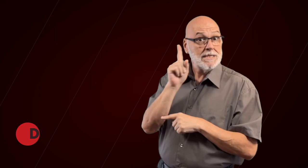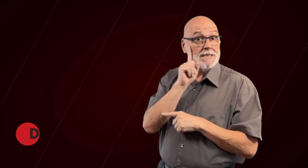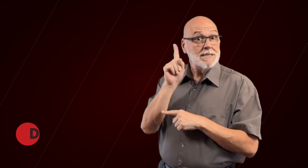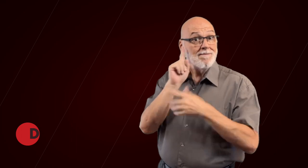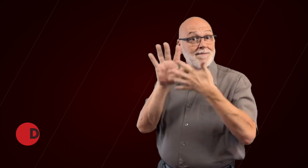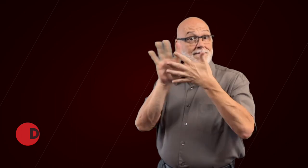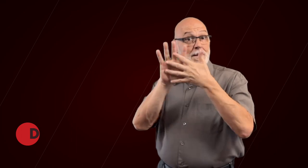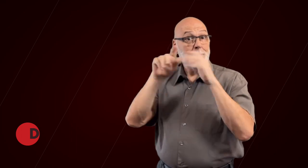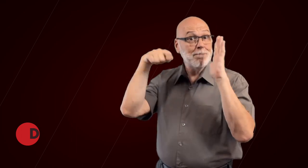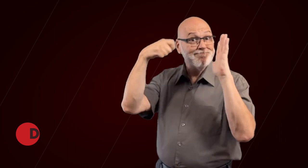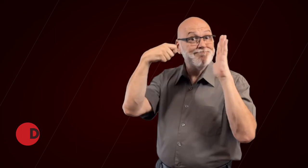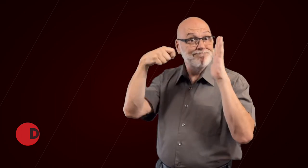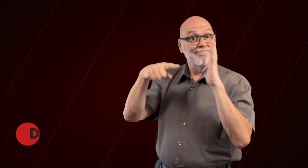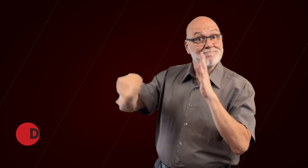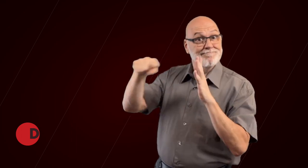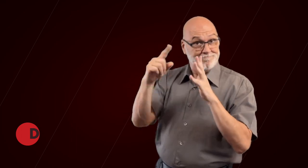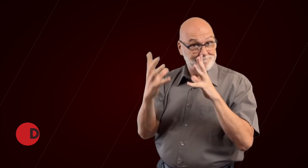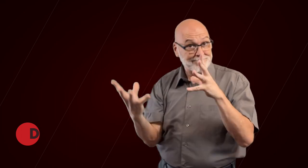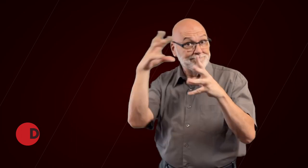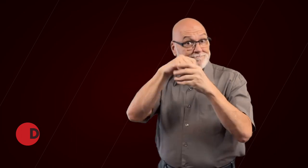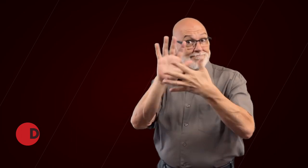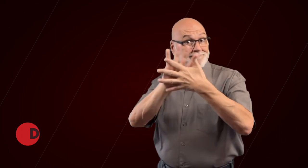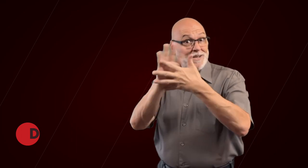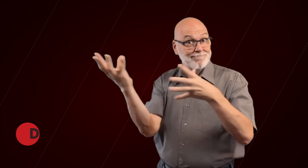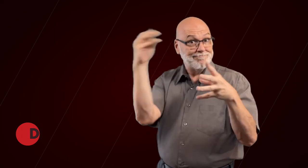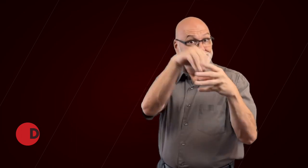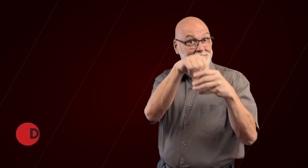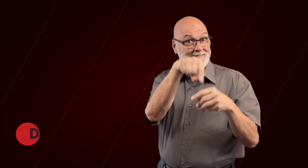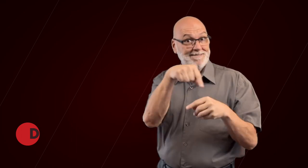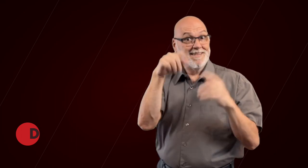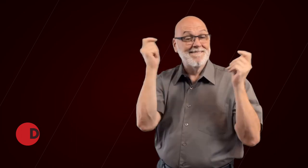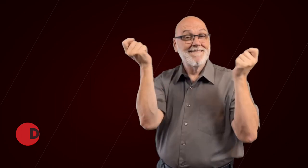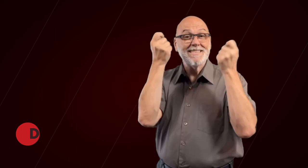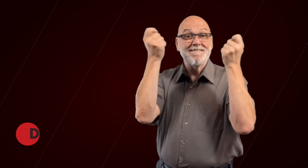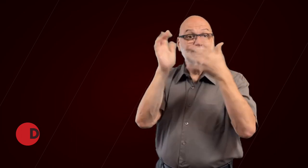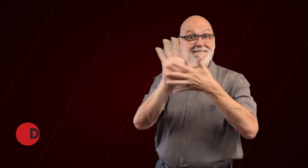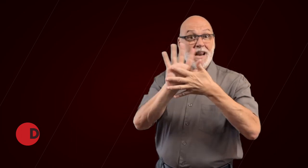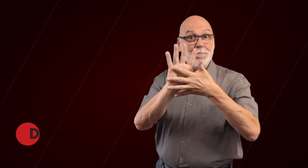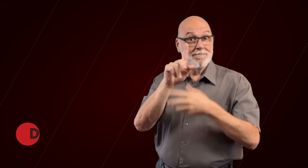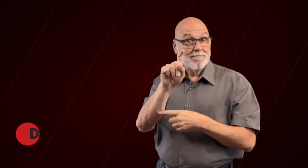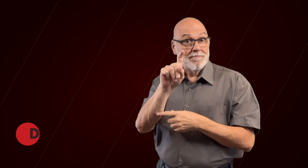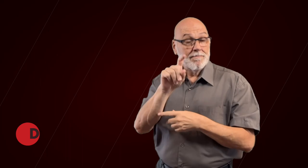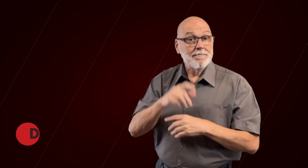and are any Deaf filmmakers featured in this Film Festival?